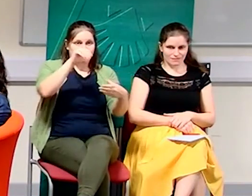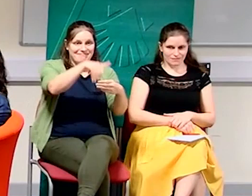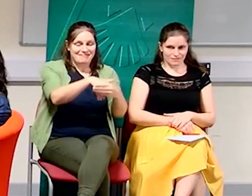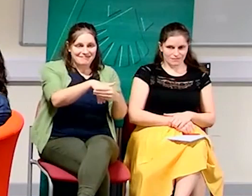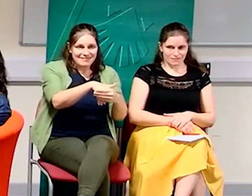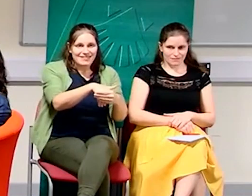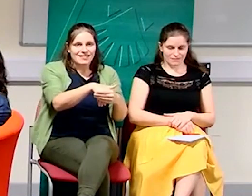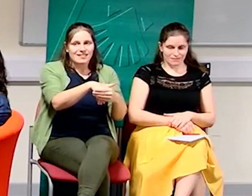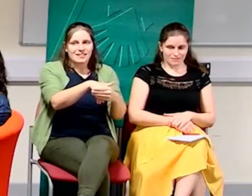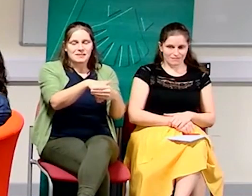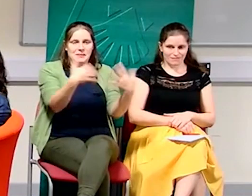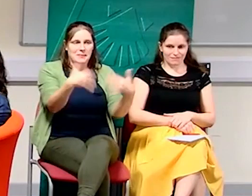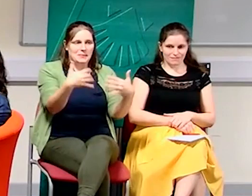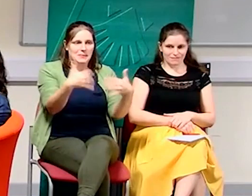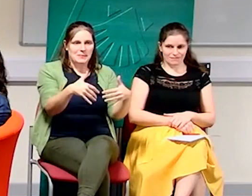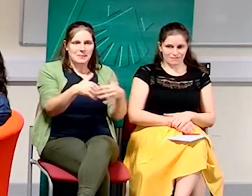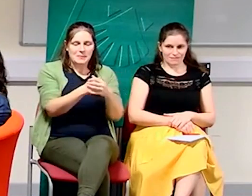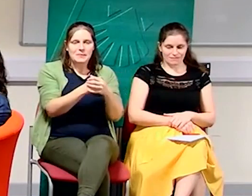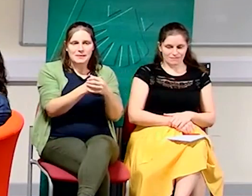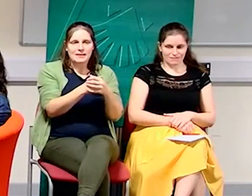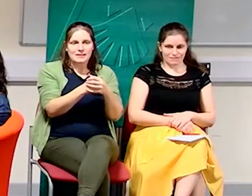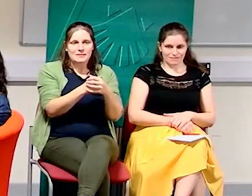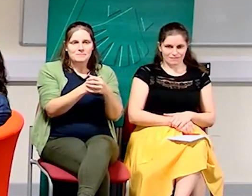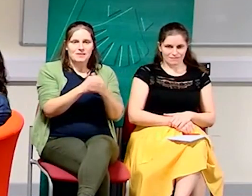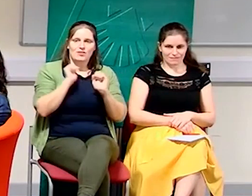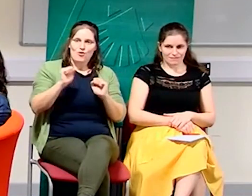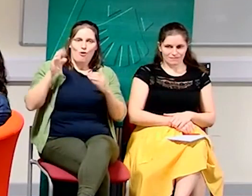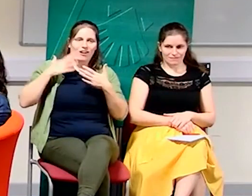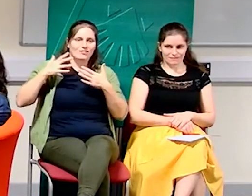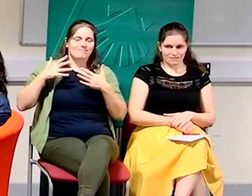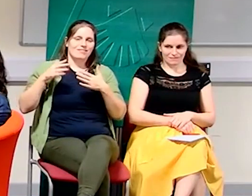is to wear your country's Jersey is pretty incredible I've got to sing national anthem